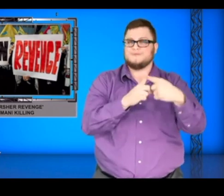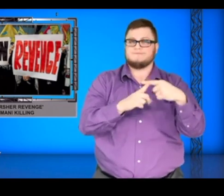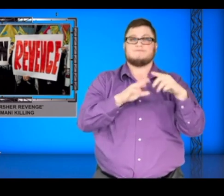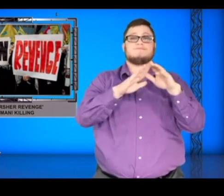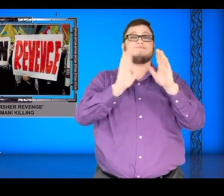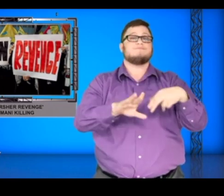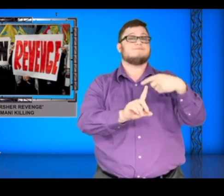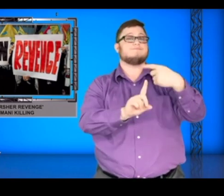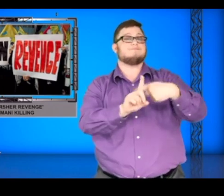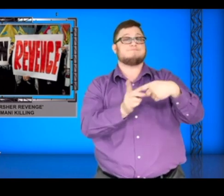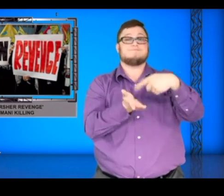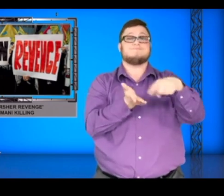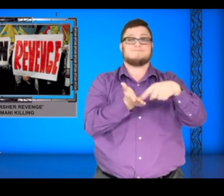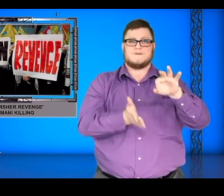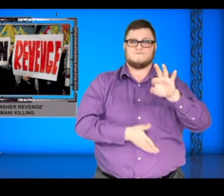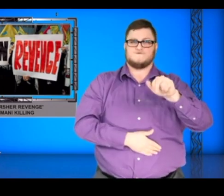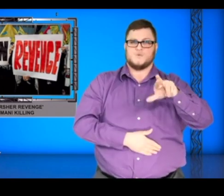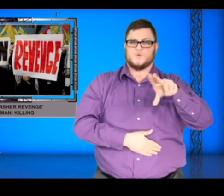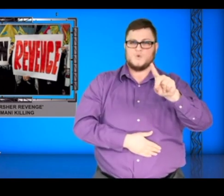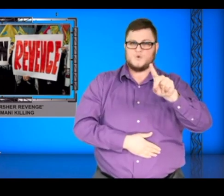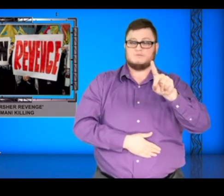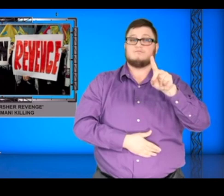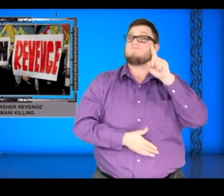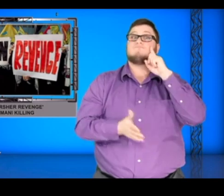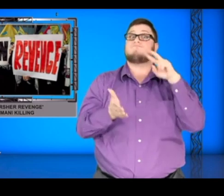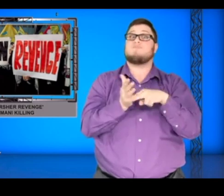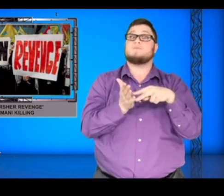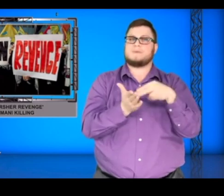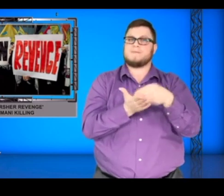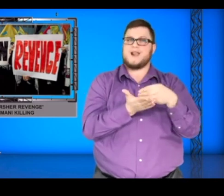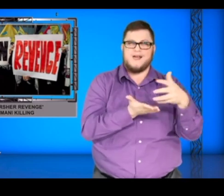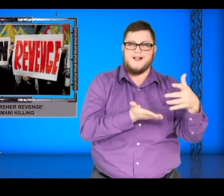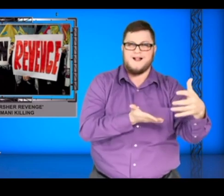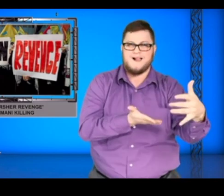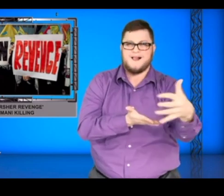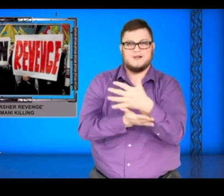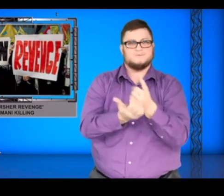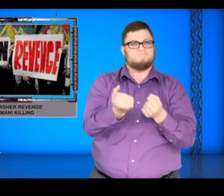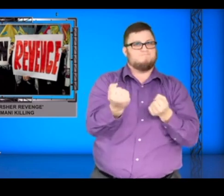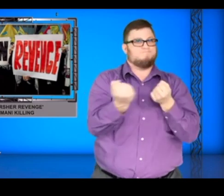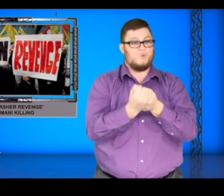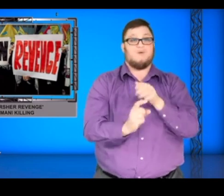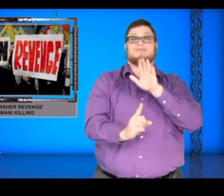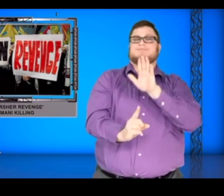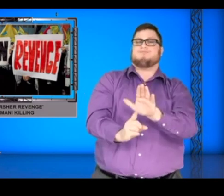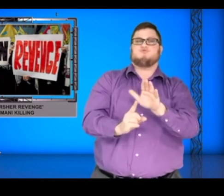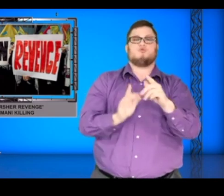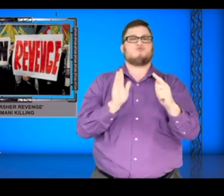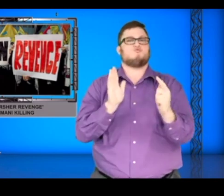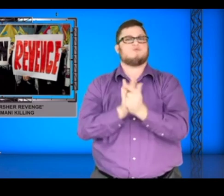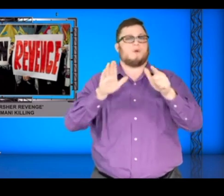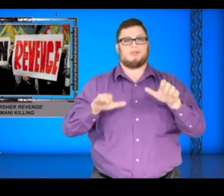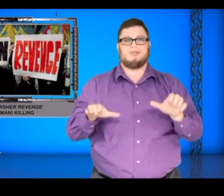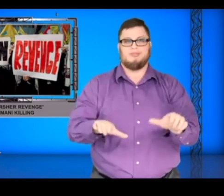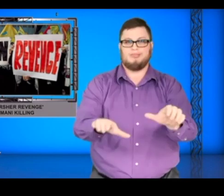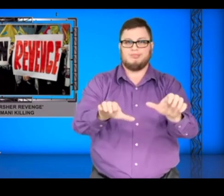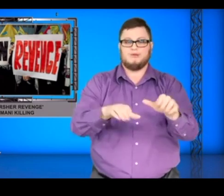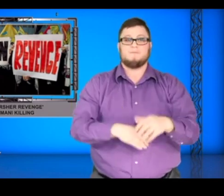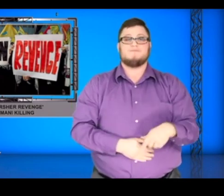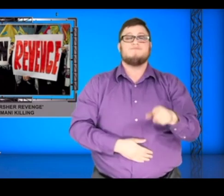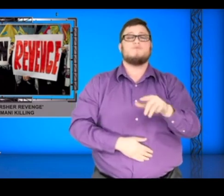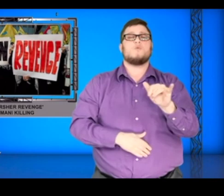card and mortgage fraud to raise money to support their criminal enterprise, they are